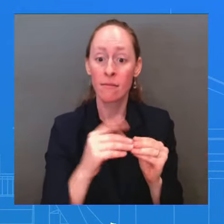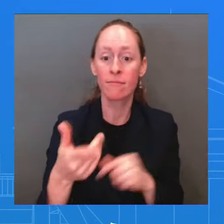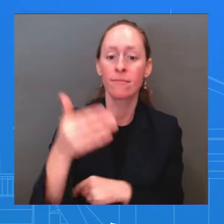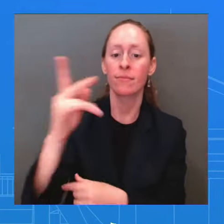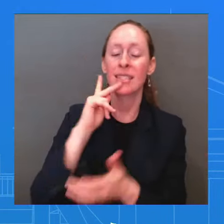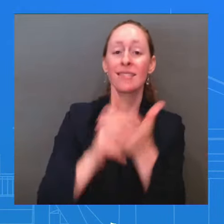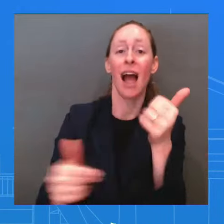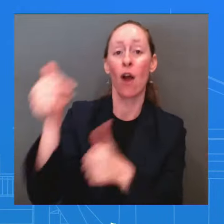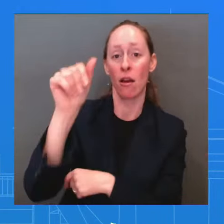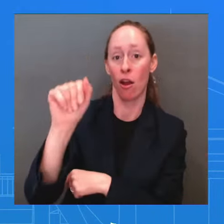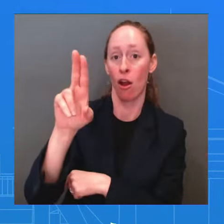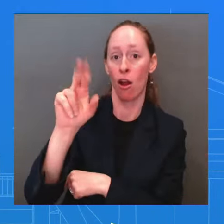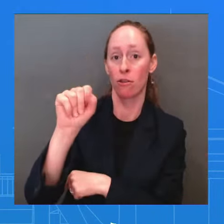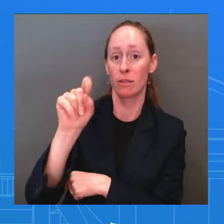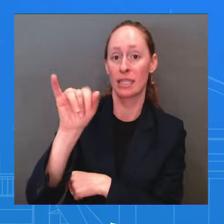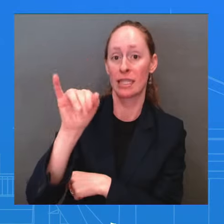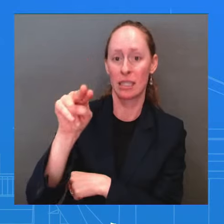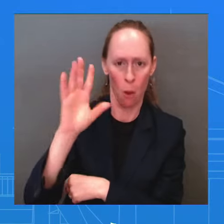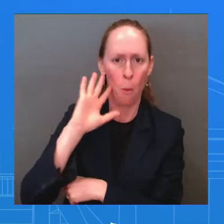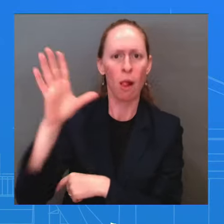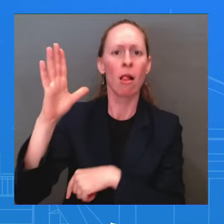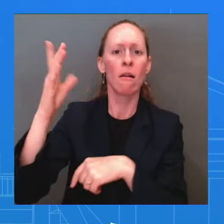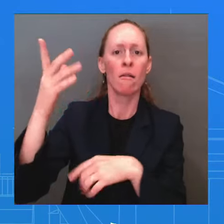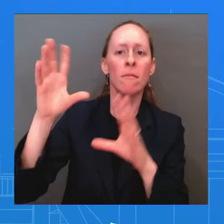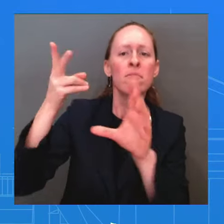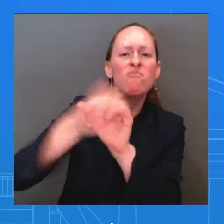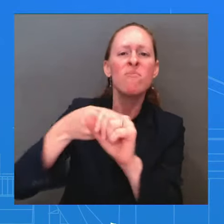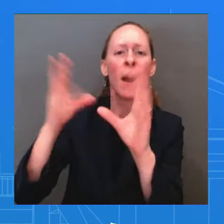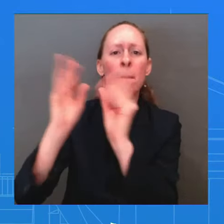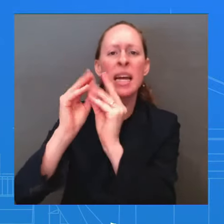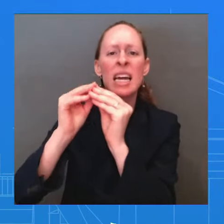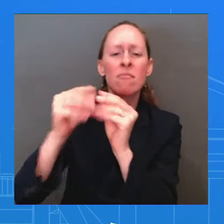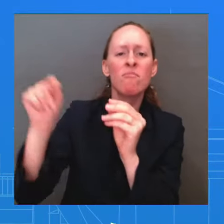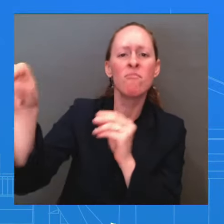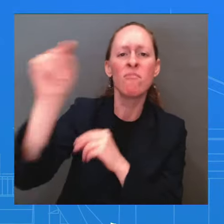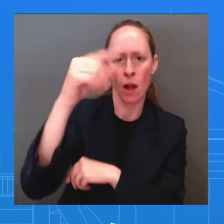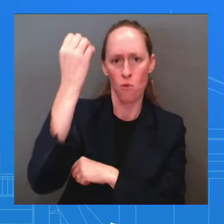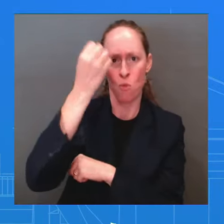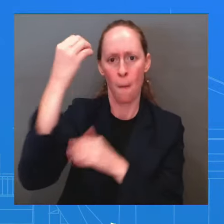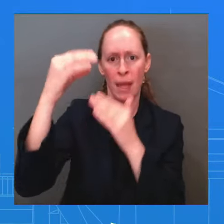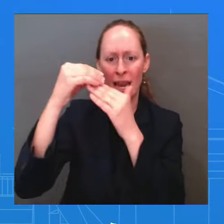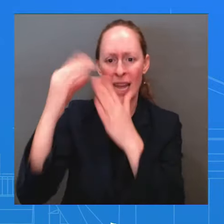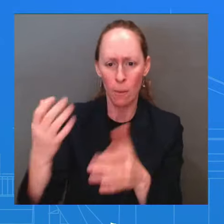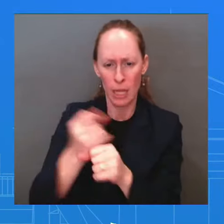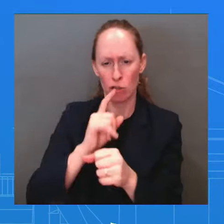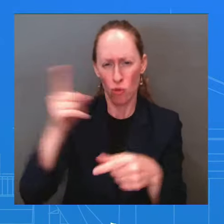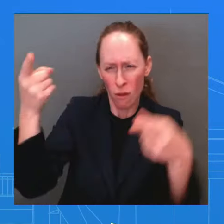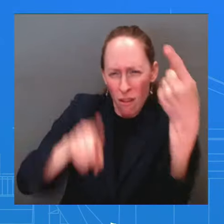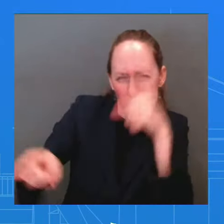earlier next week as we continue to coordinate the provision of arms and equipment to help Ukrainian forces.